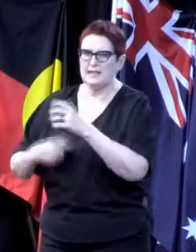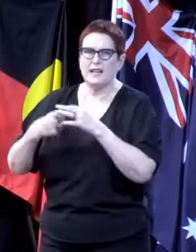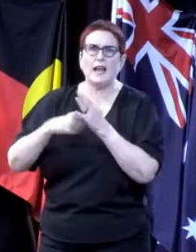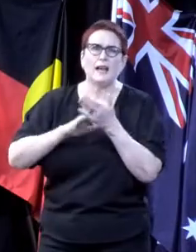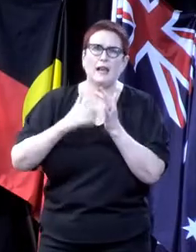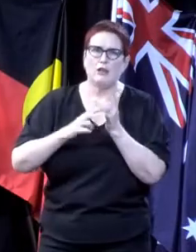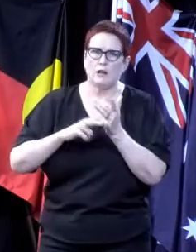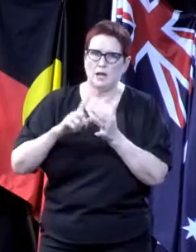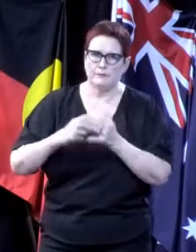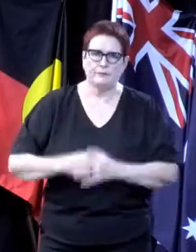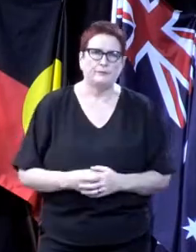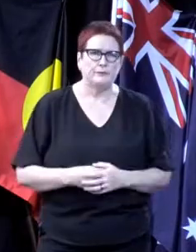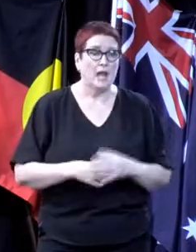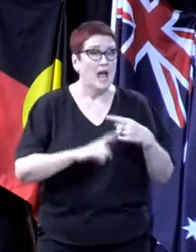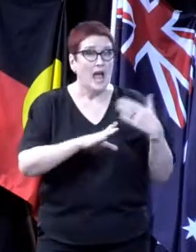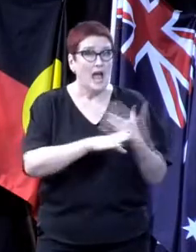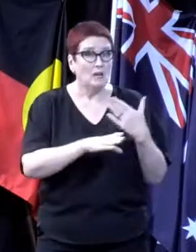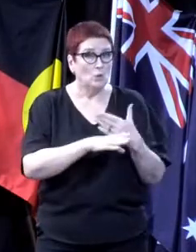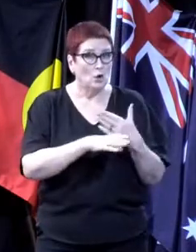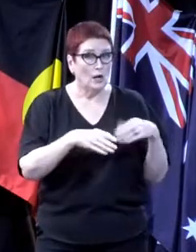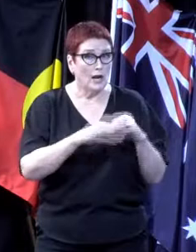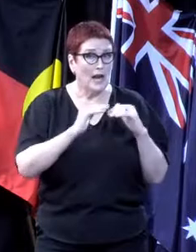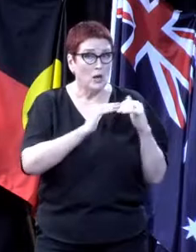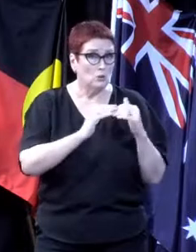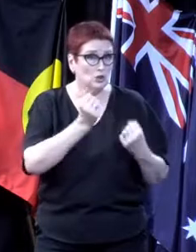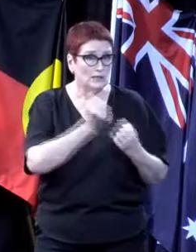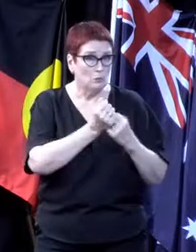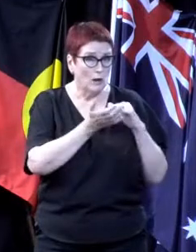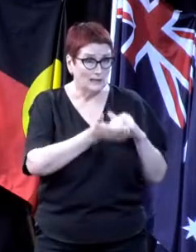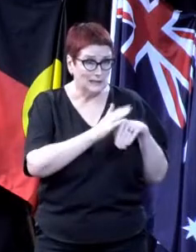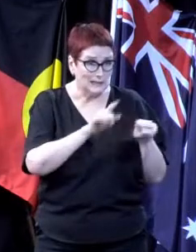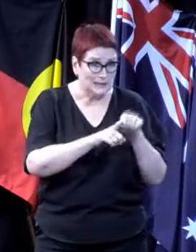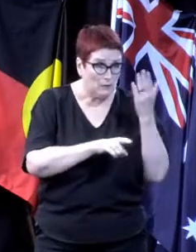And you also worked as an inclusion support assistant at that school. Yes. DR MELLIFONT: OK.